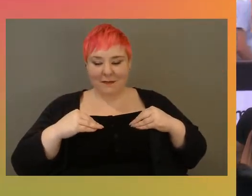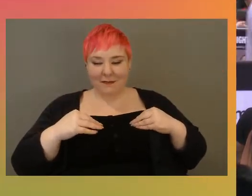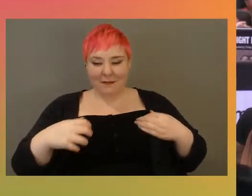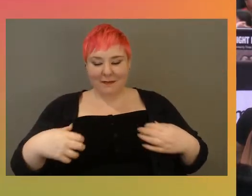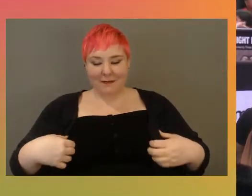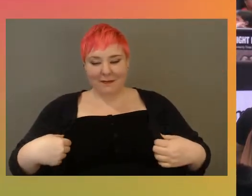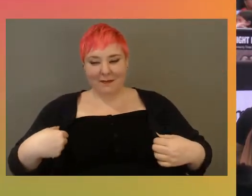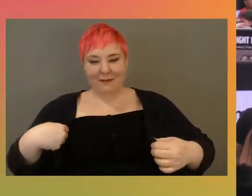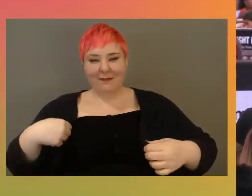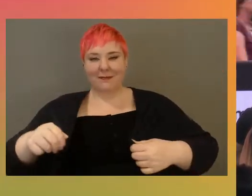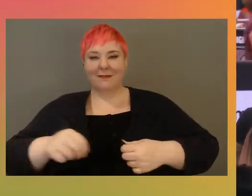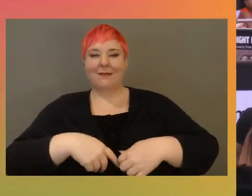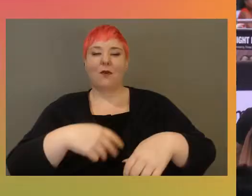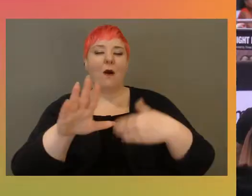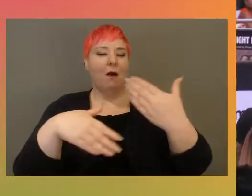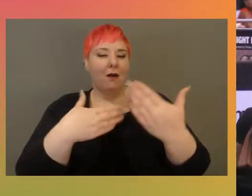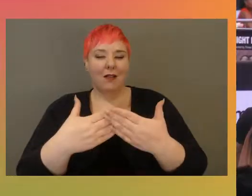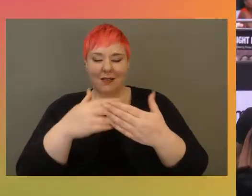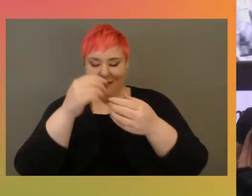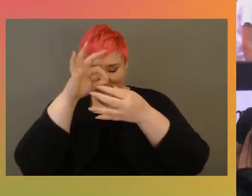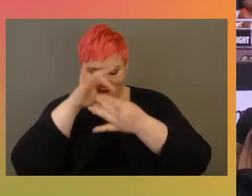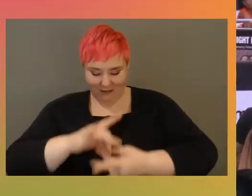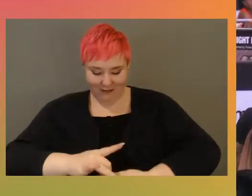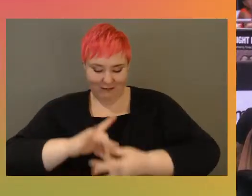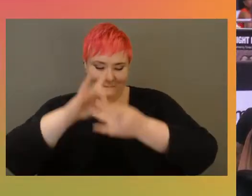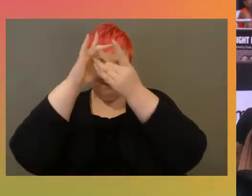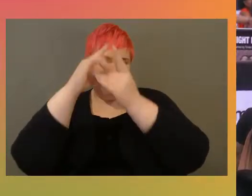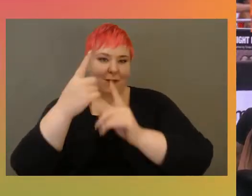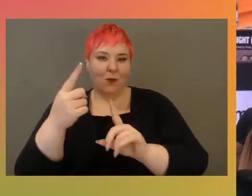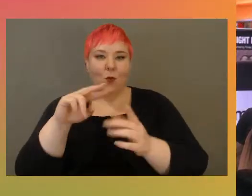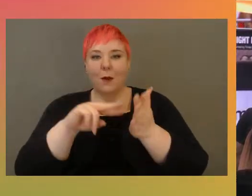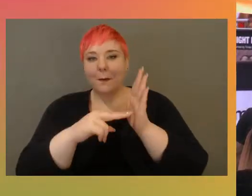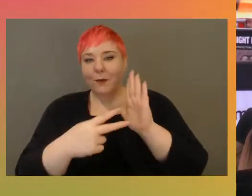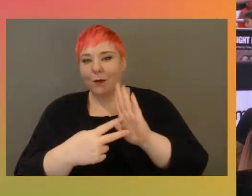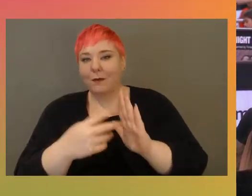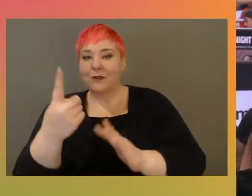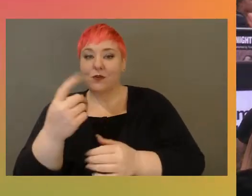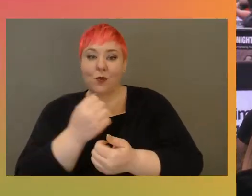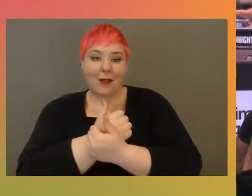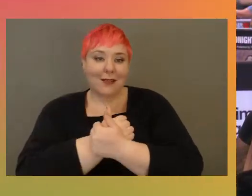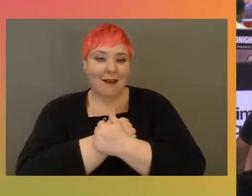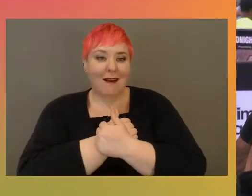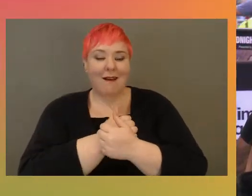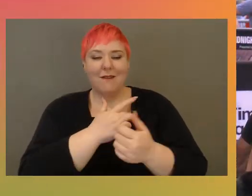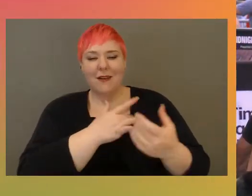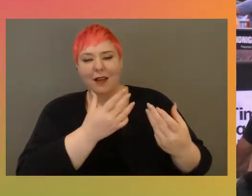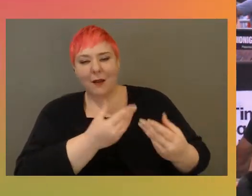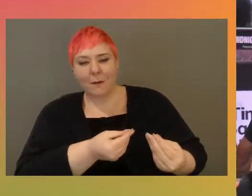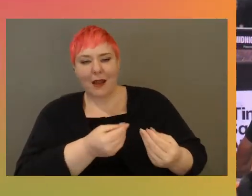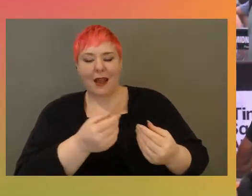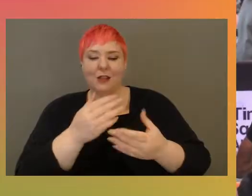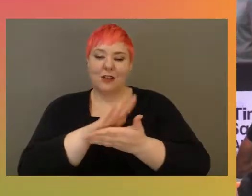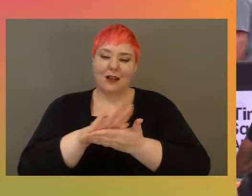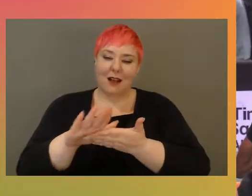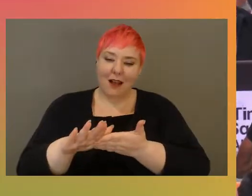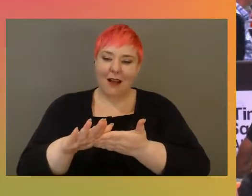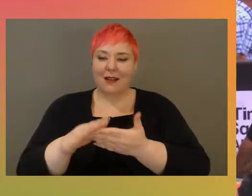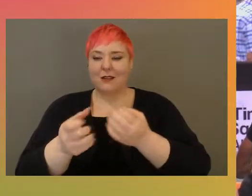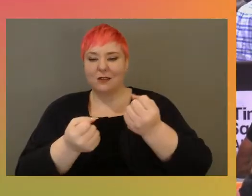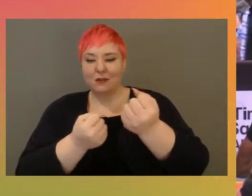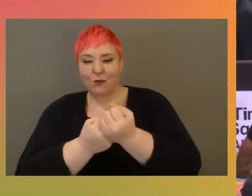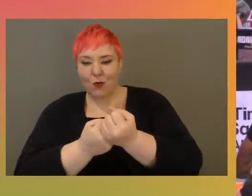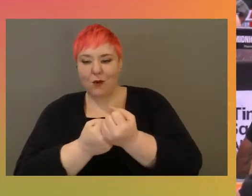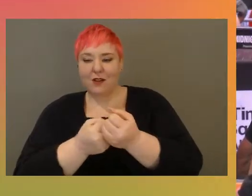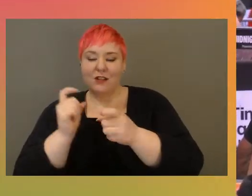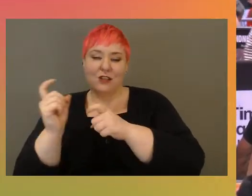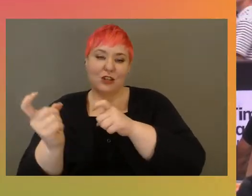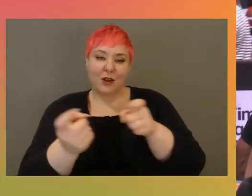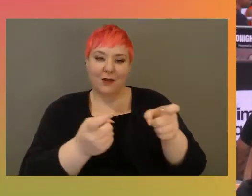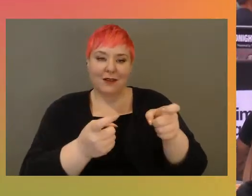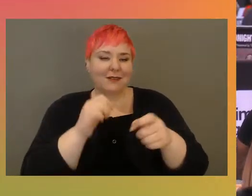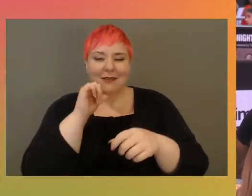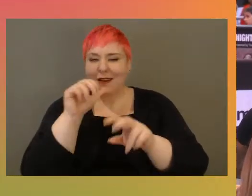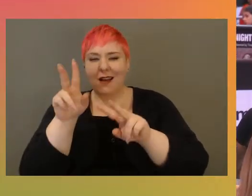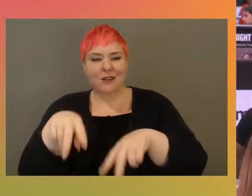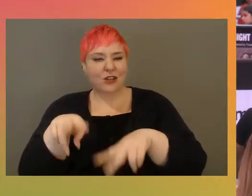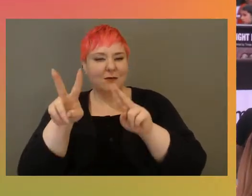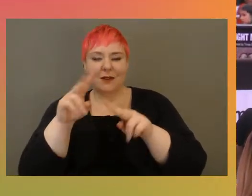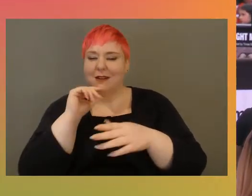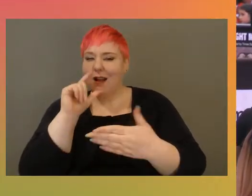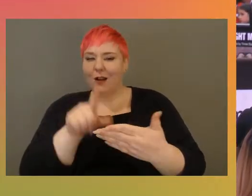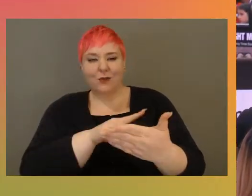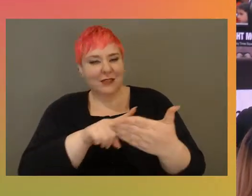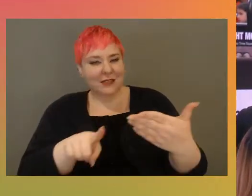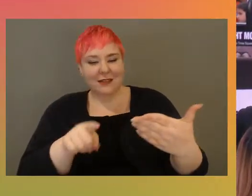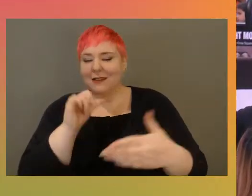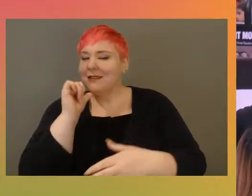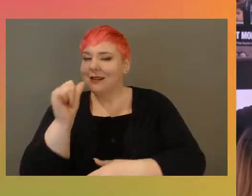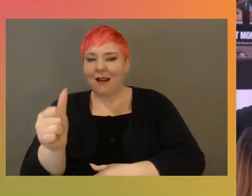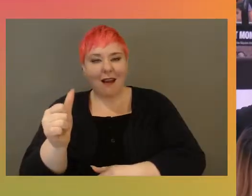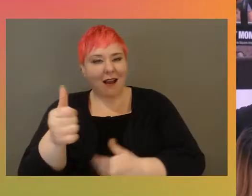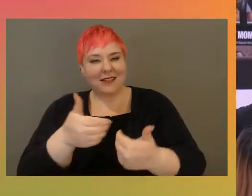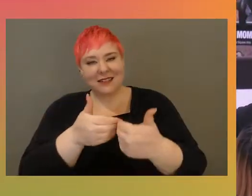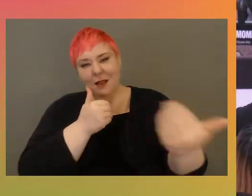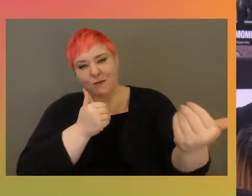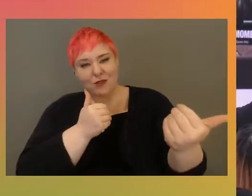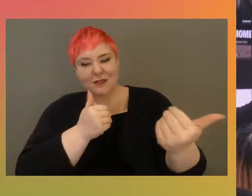JUST TAKE IT IN.